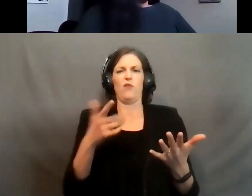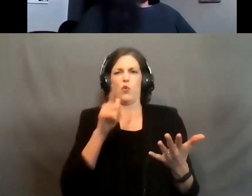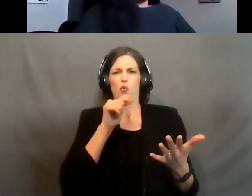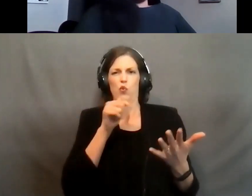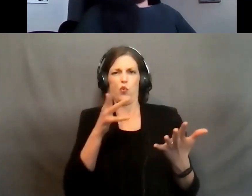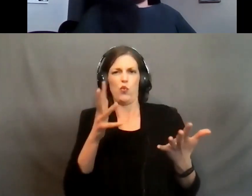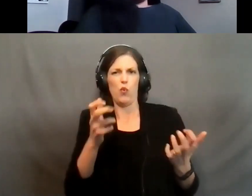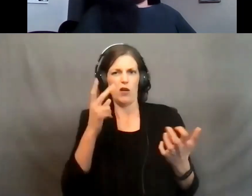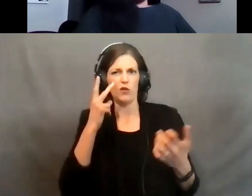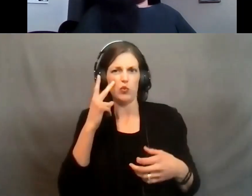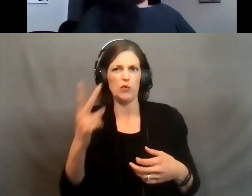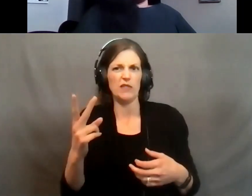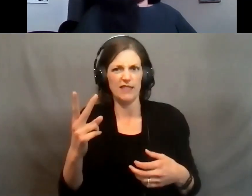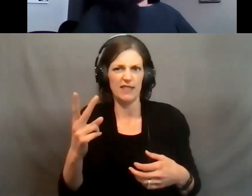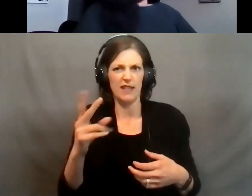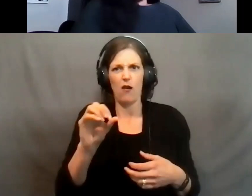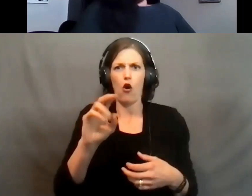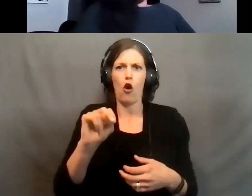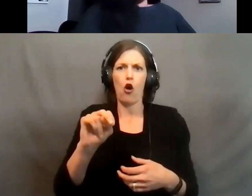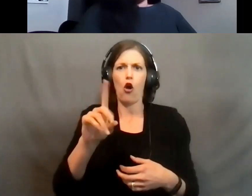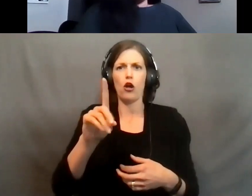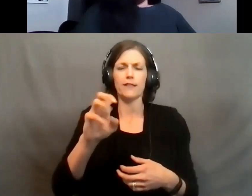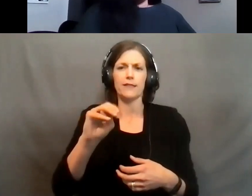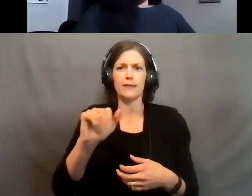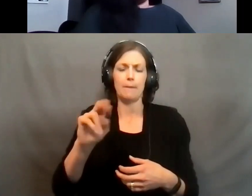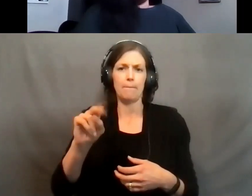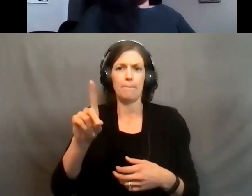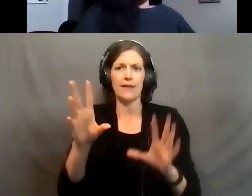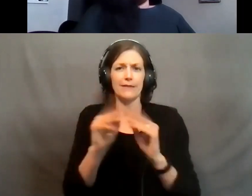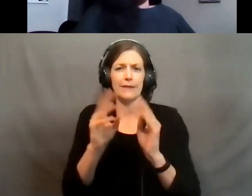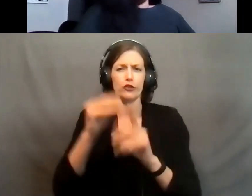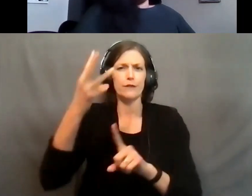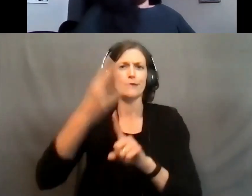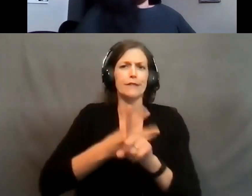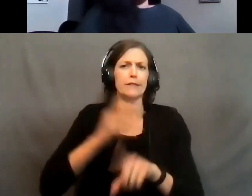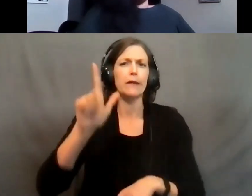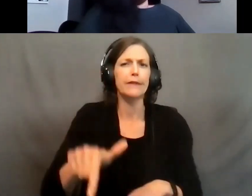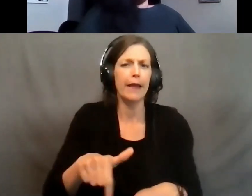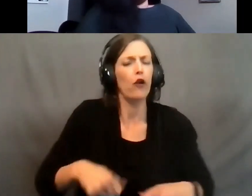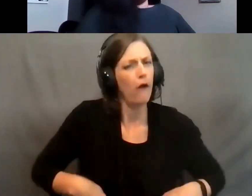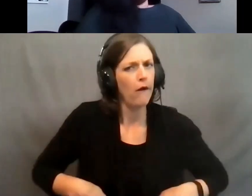an on-demand 13:04:13 session 6 months later. But we recognize that these are